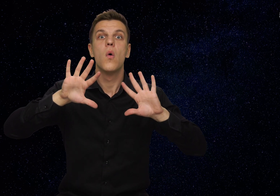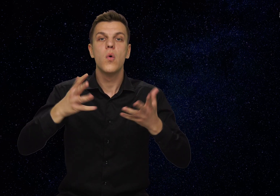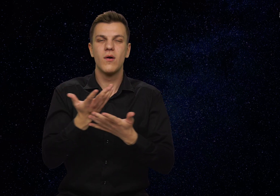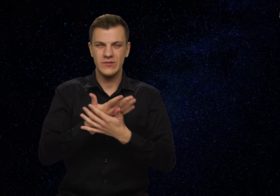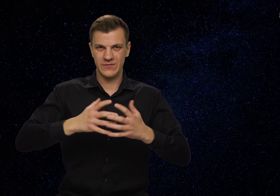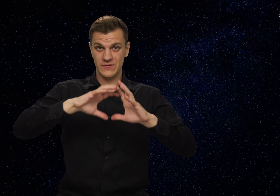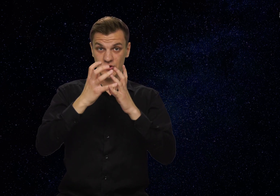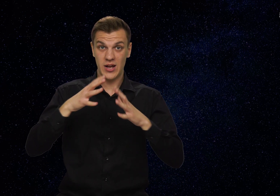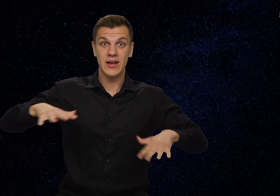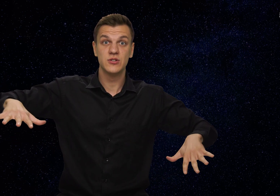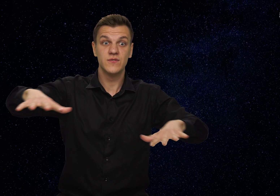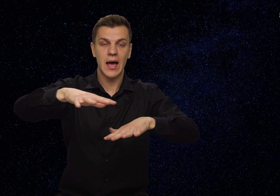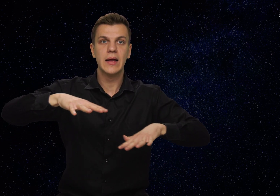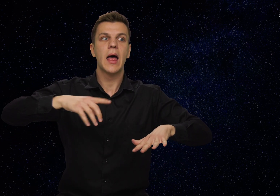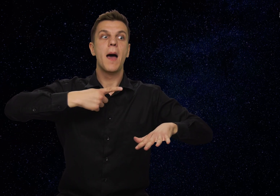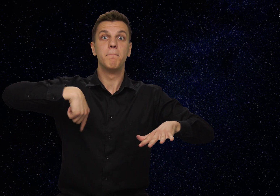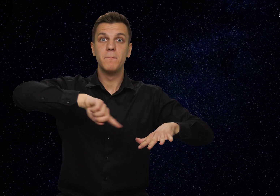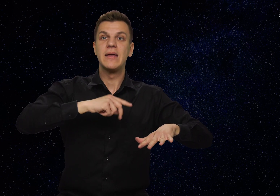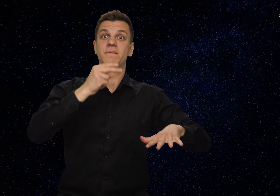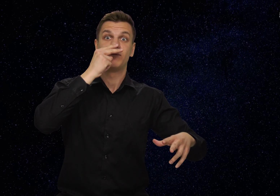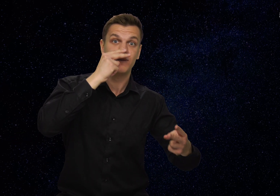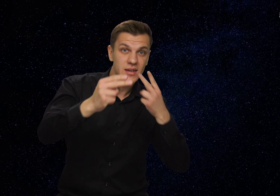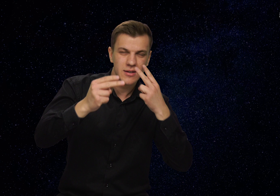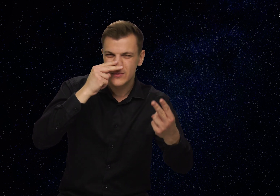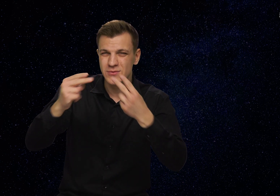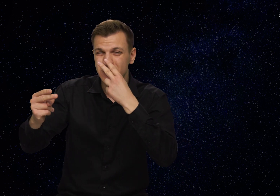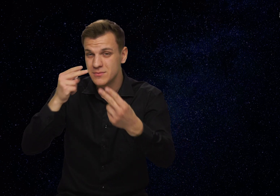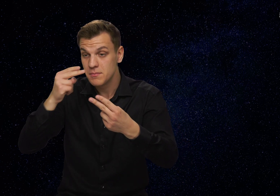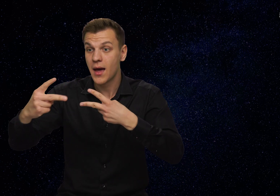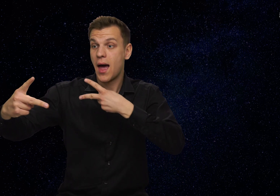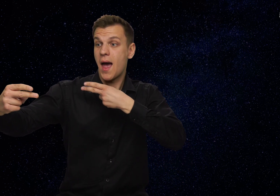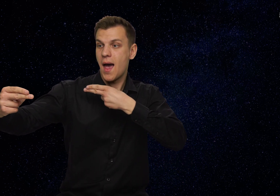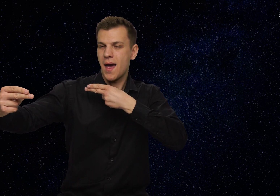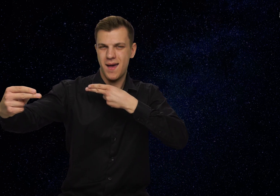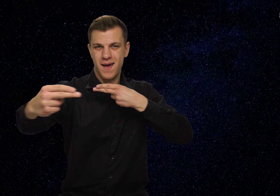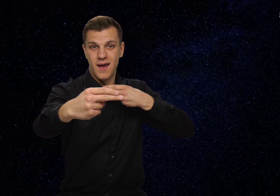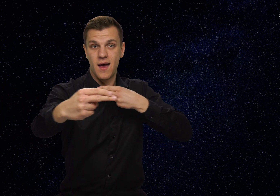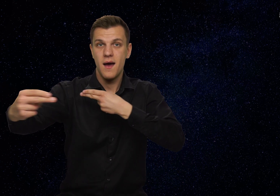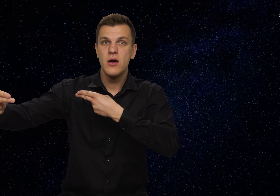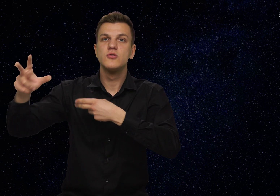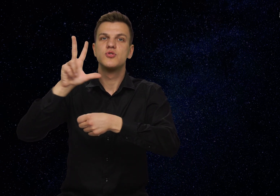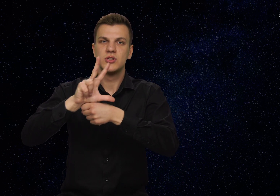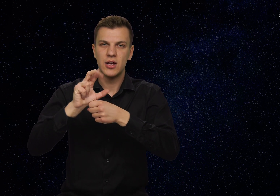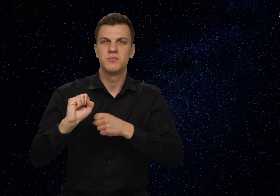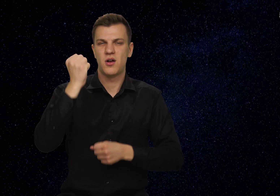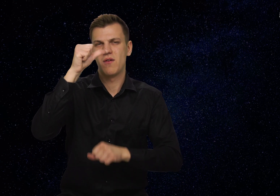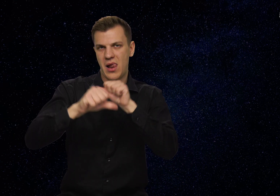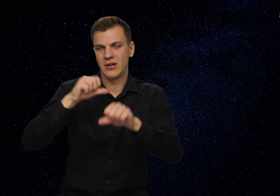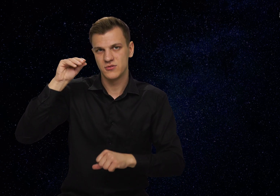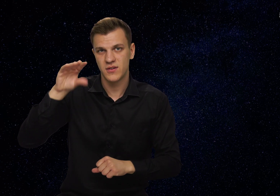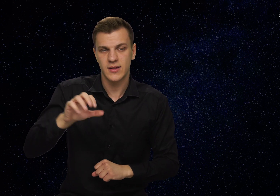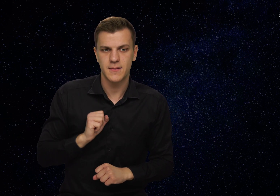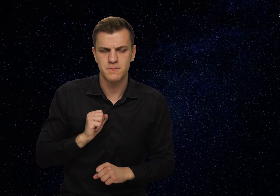because that's what we can see,